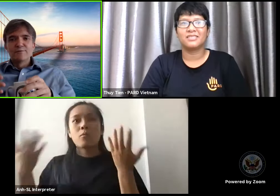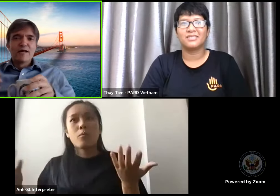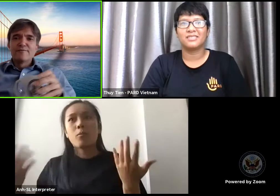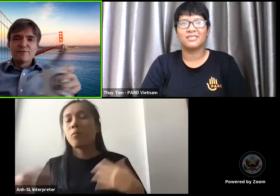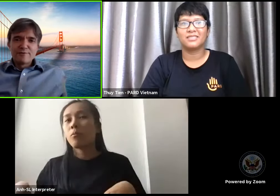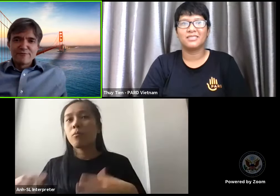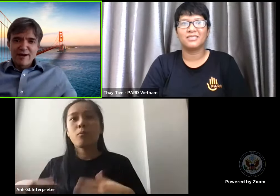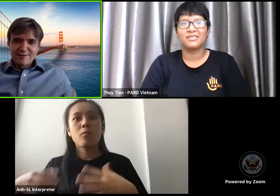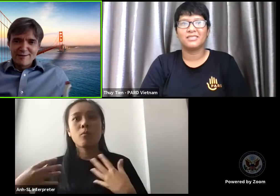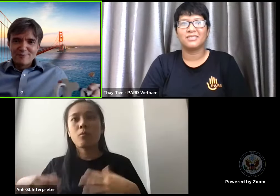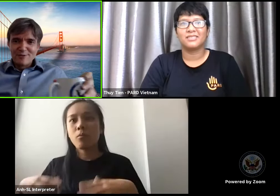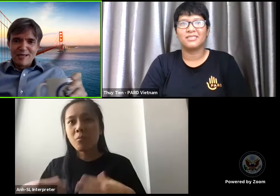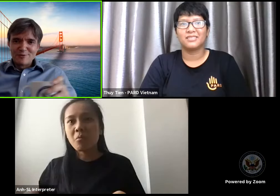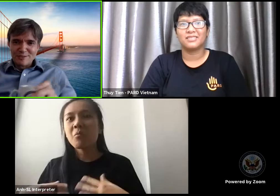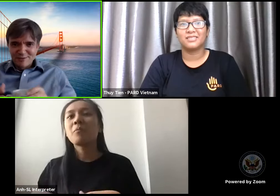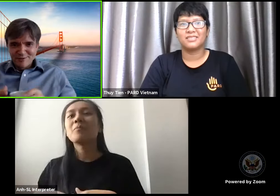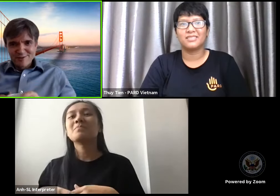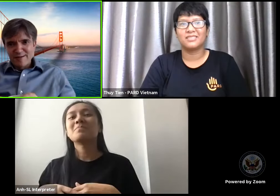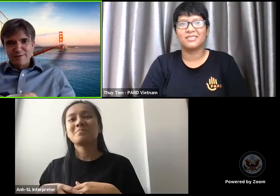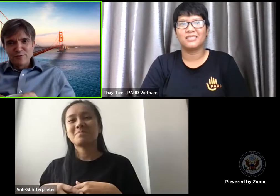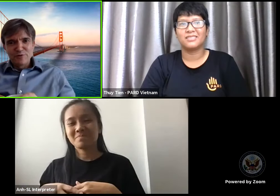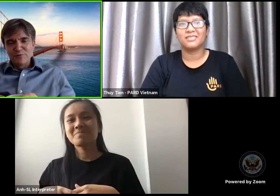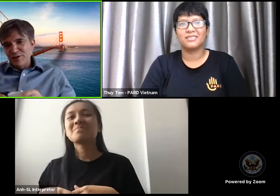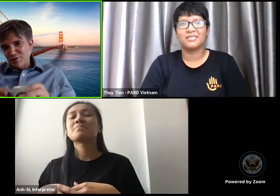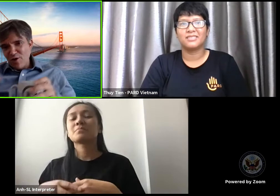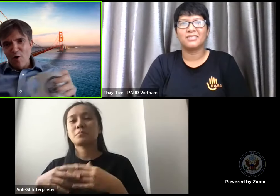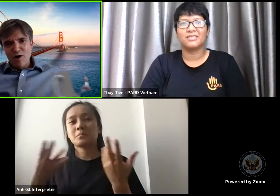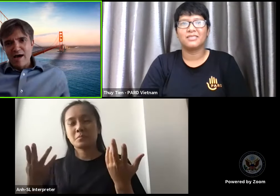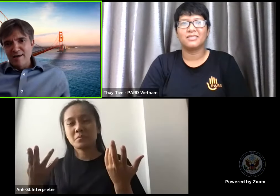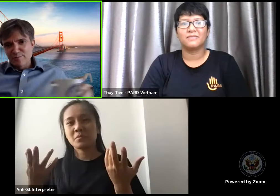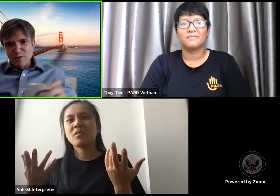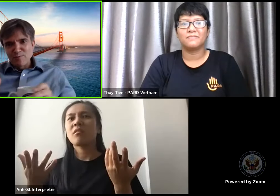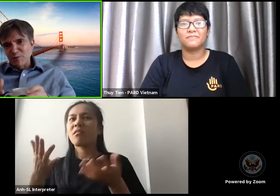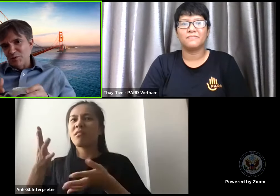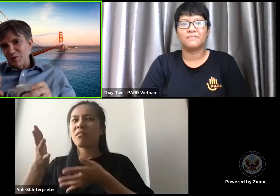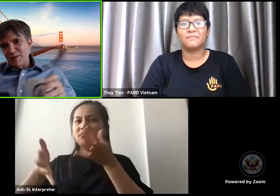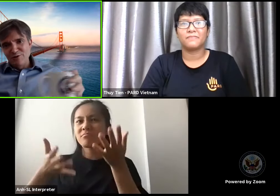well I've always been fascinated with languages, that you can reach all kinds of people -- you